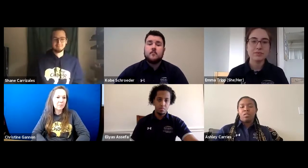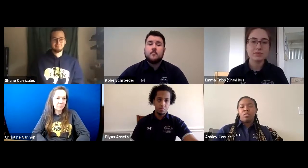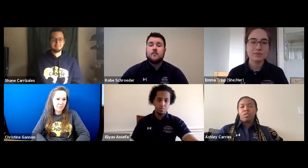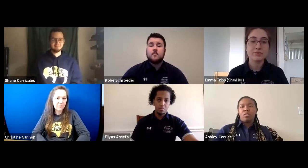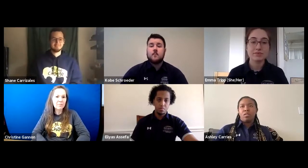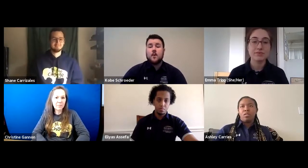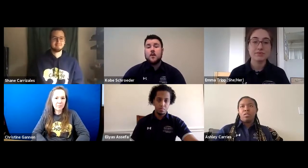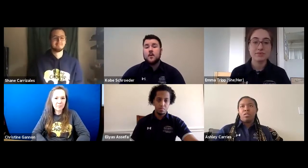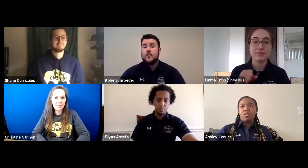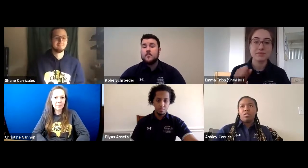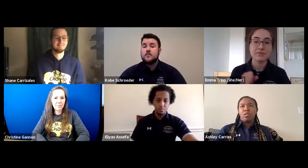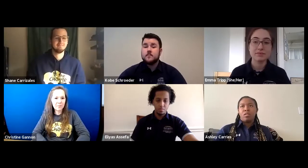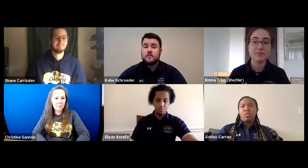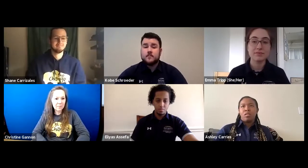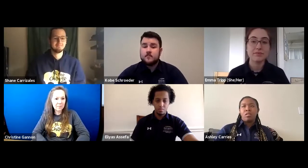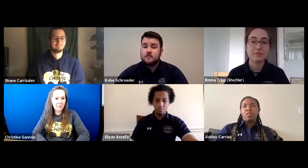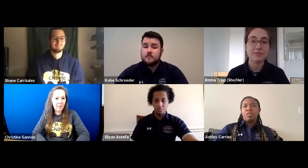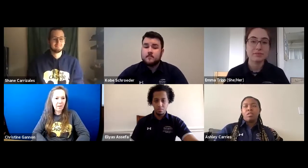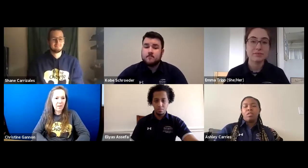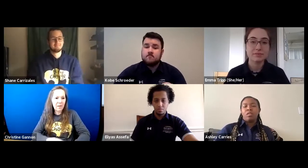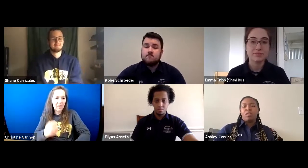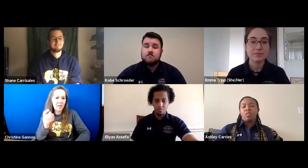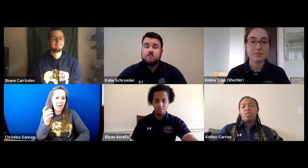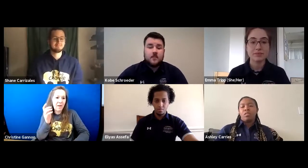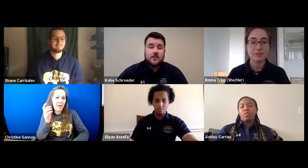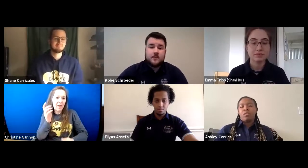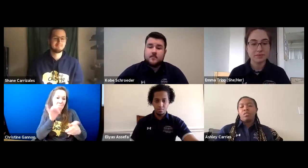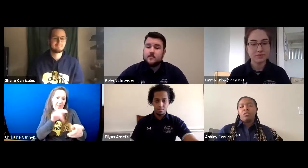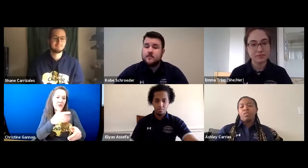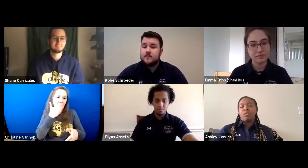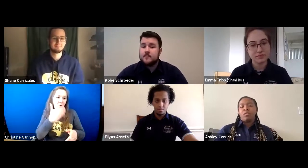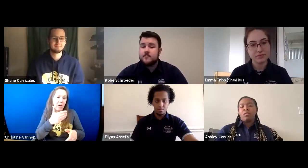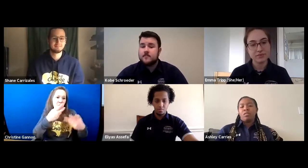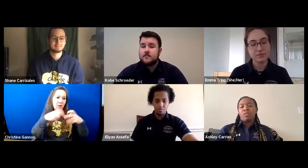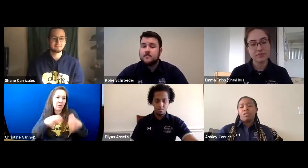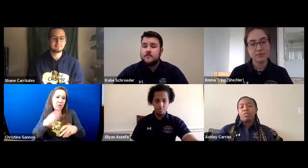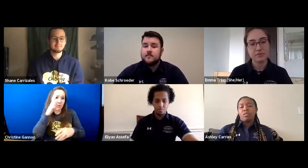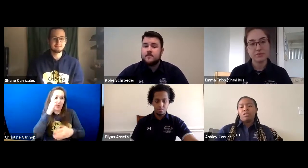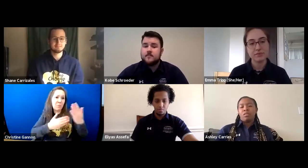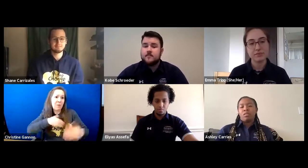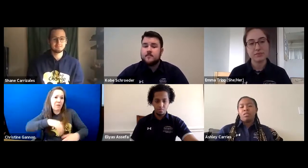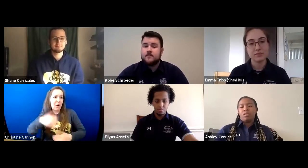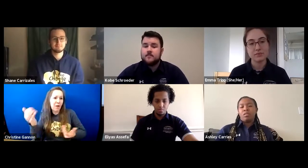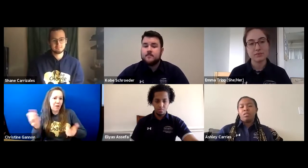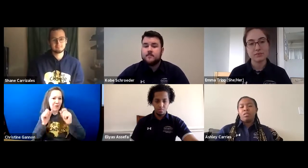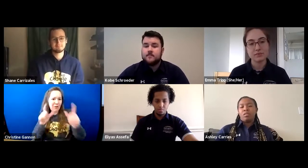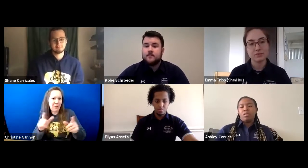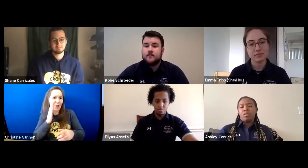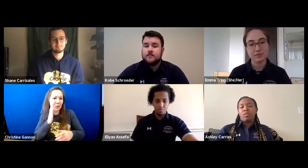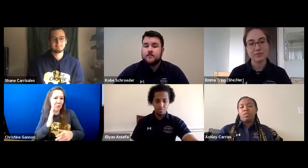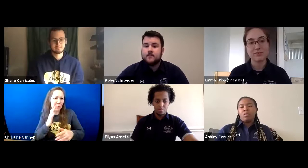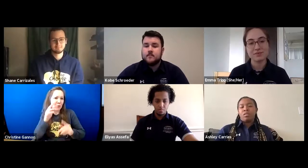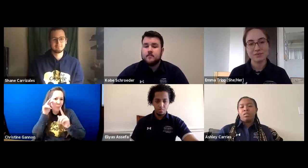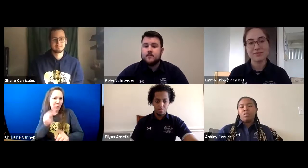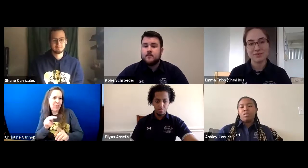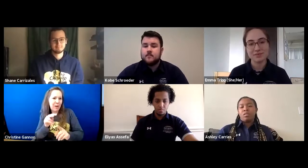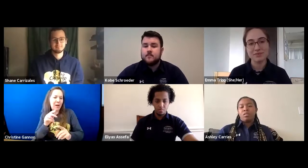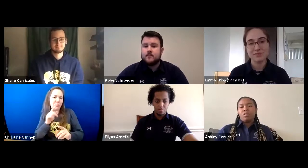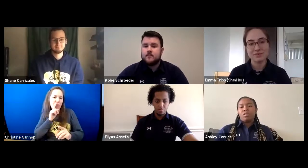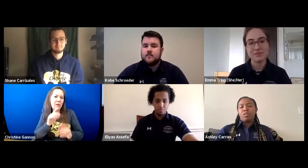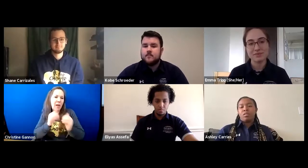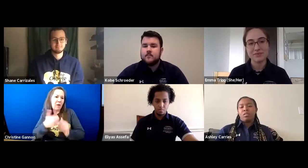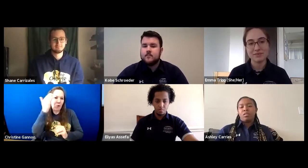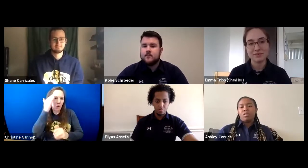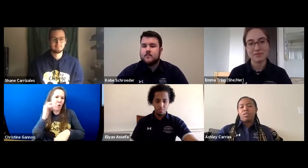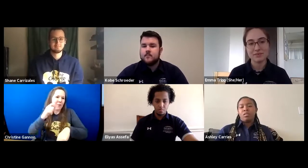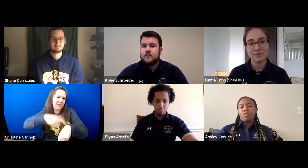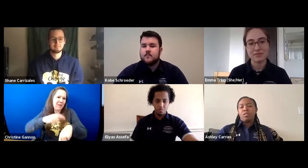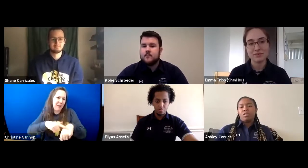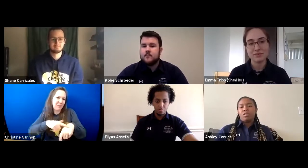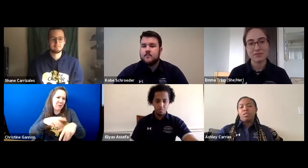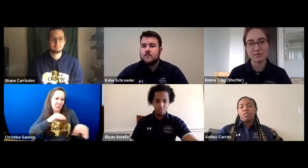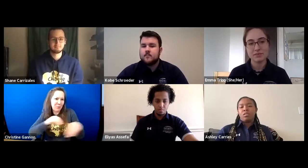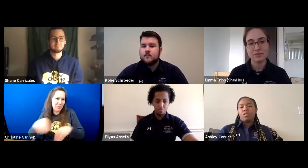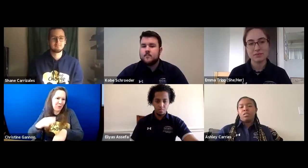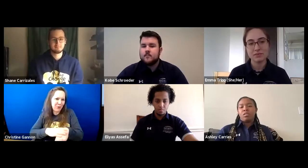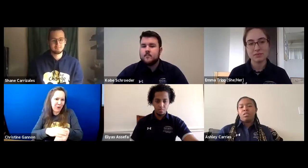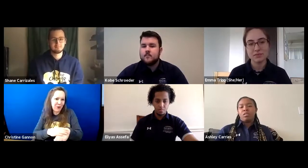>That’s a good thing to talk about another log knowing when it’s time to move on.